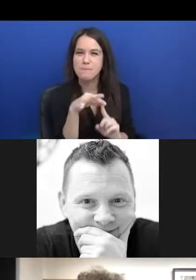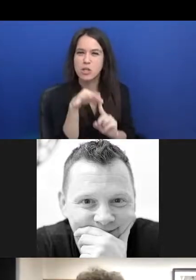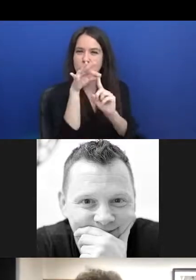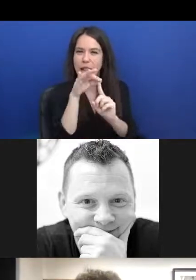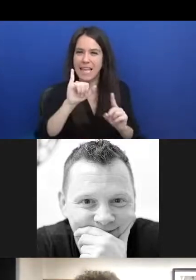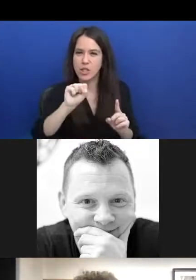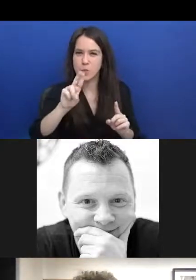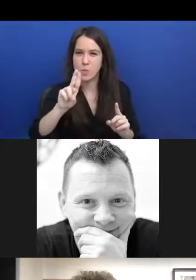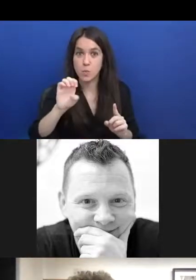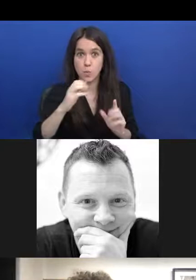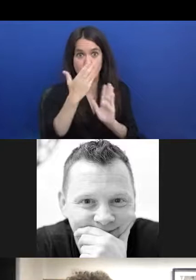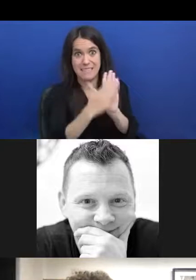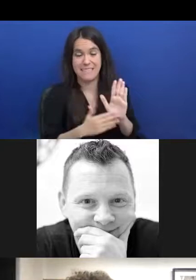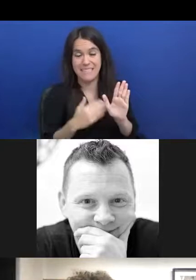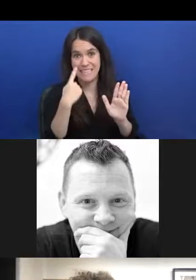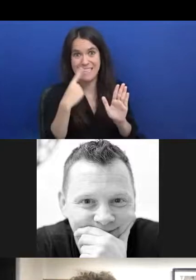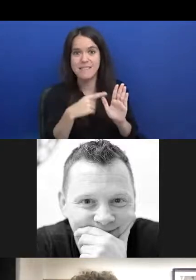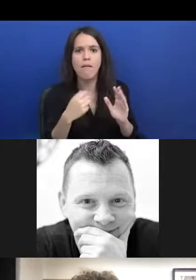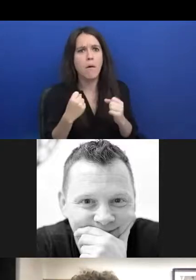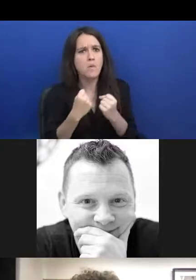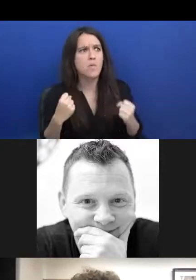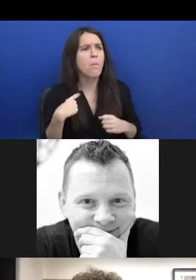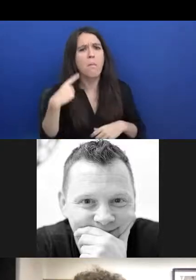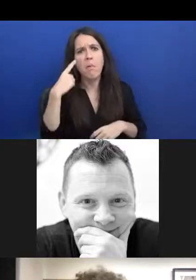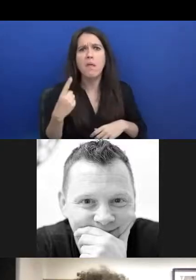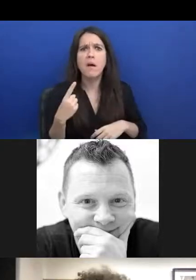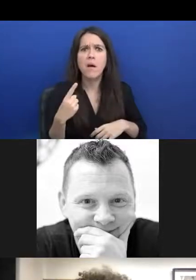confident enough now that we don't need to be so much about setting boundaries and defining things